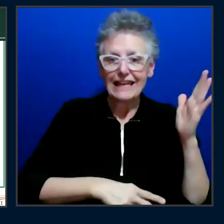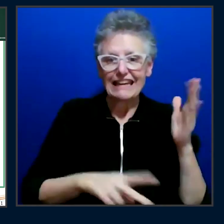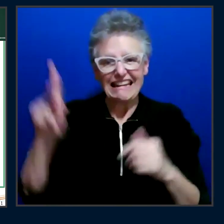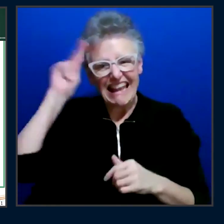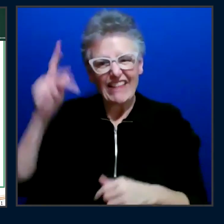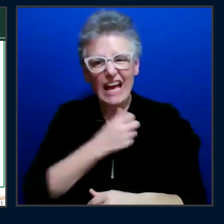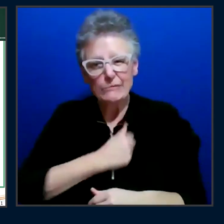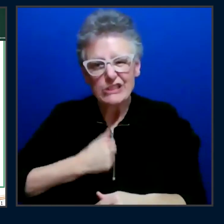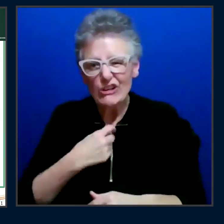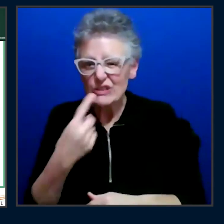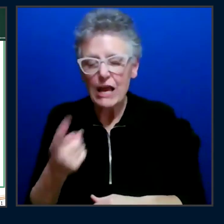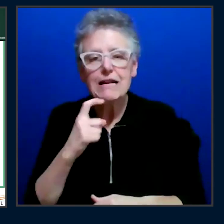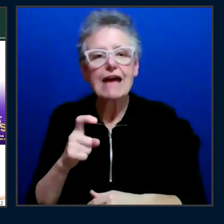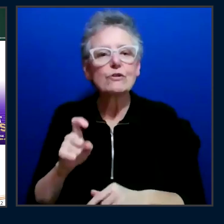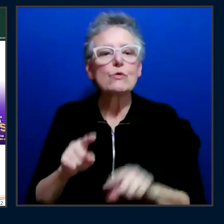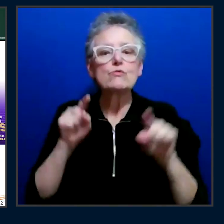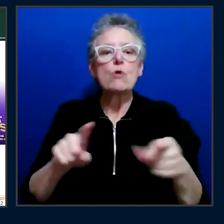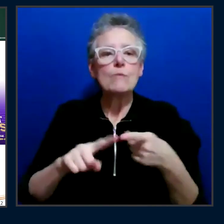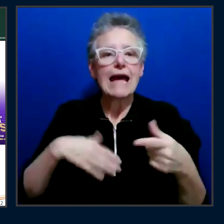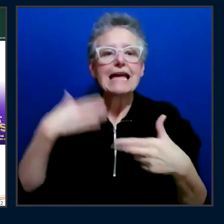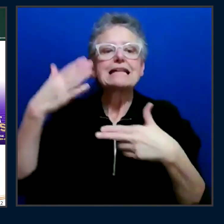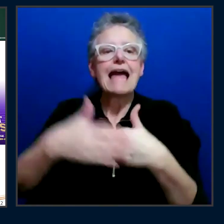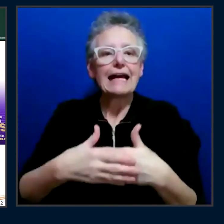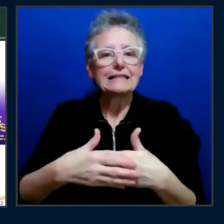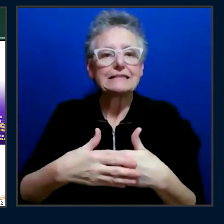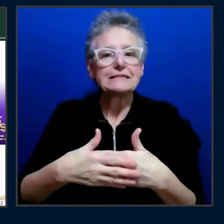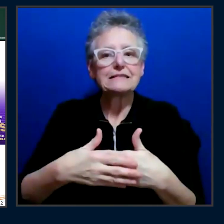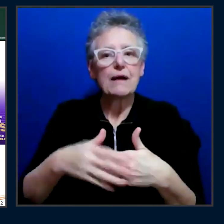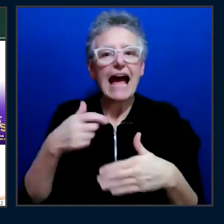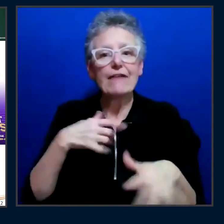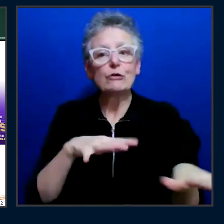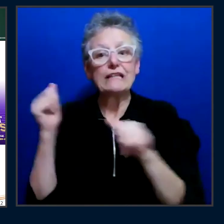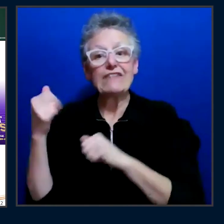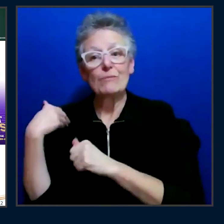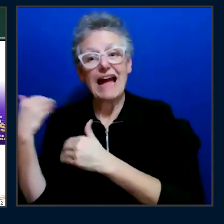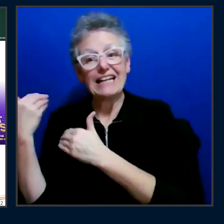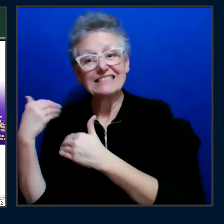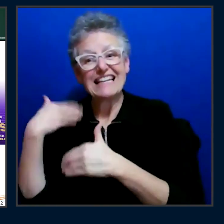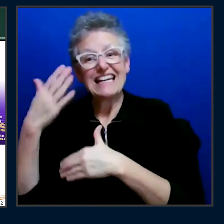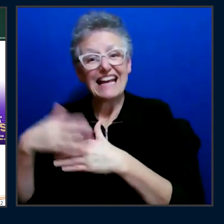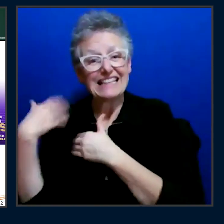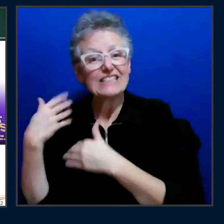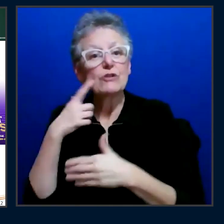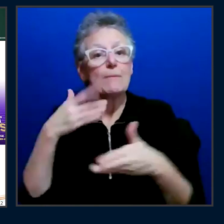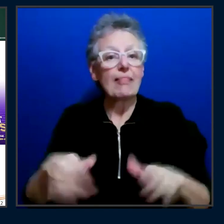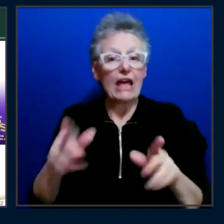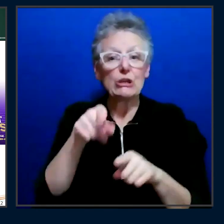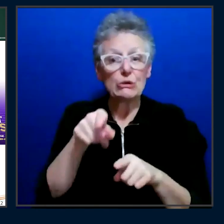but I do have to go to my next obligation. So I'm going to let you pick up with the--